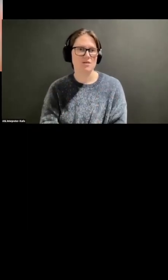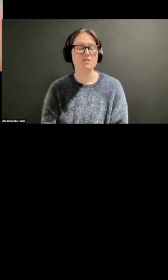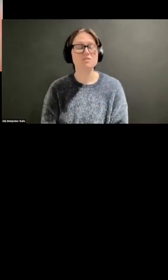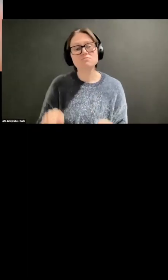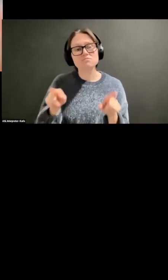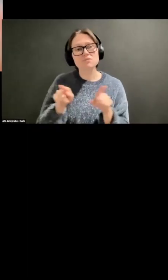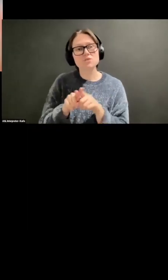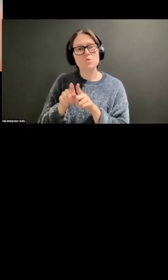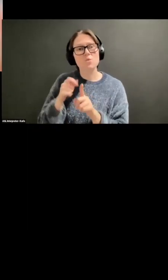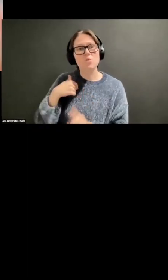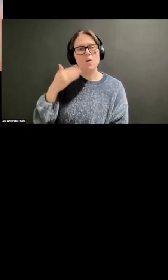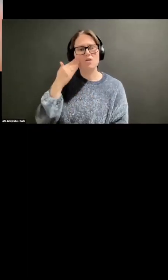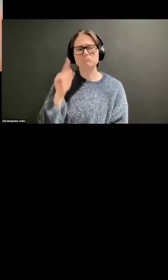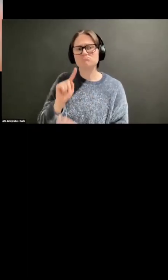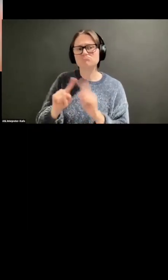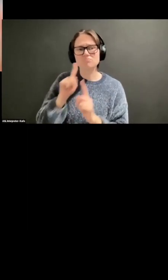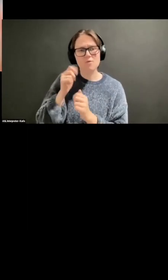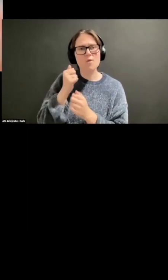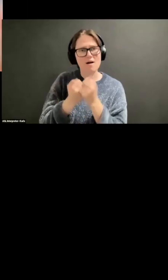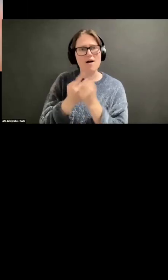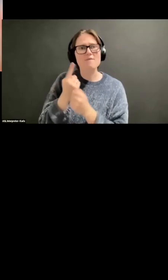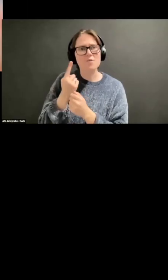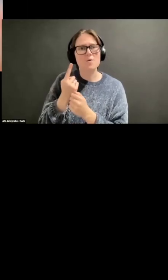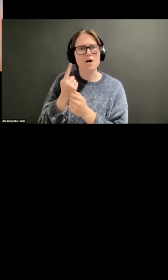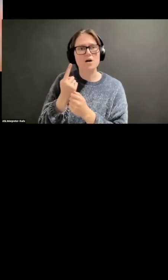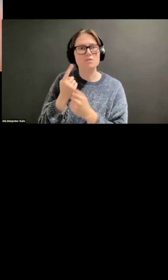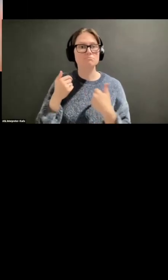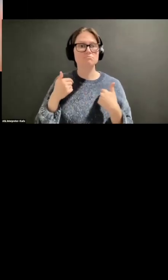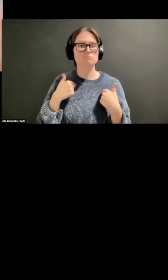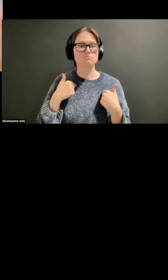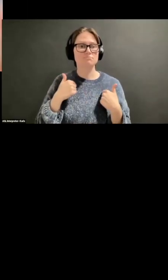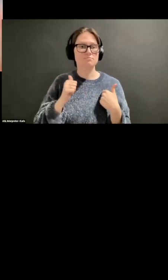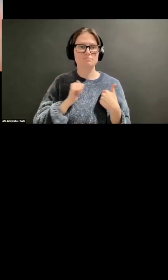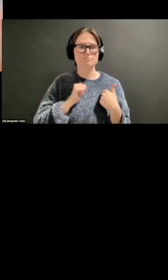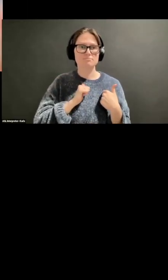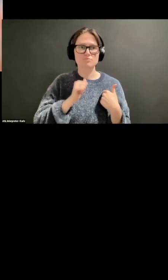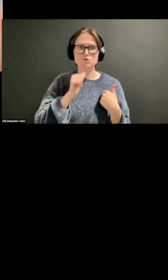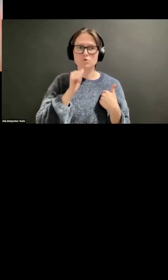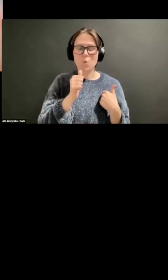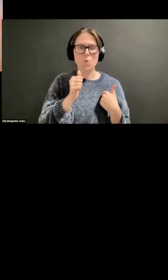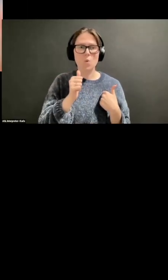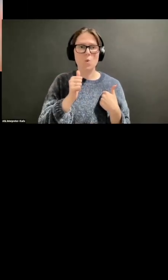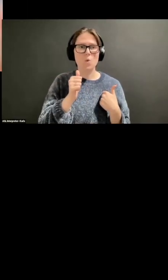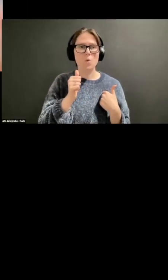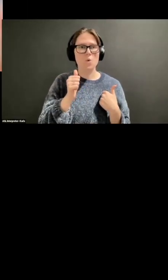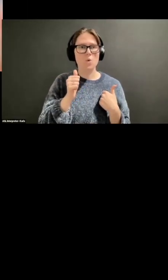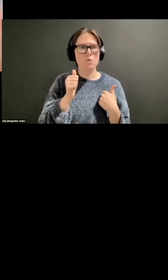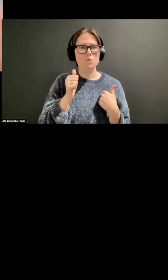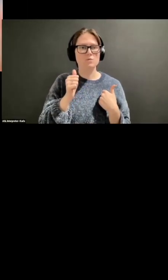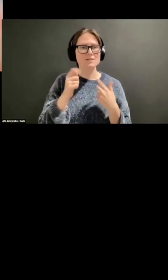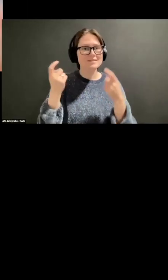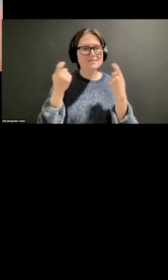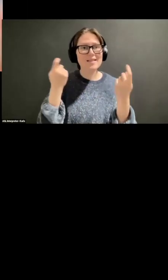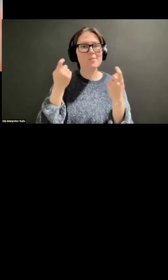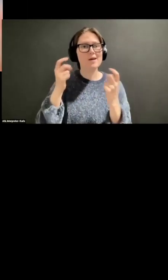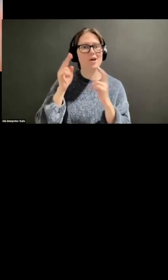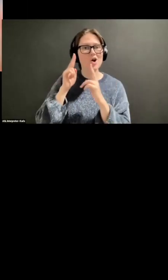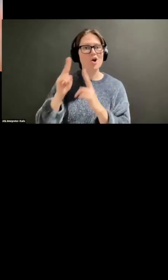the day I don't celebrate or honor the day she was legally adopted. It's not our gotcha day. I didn't